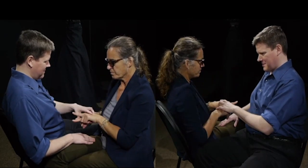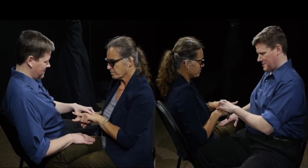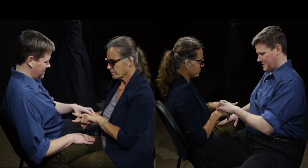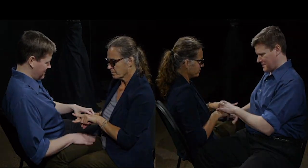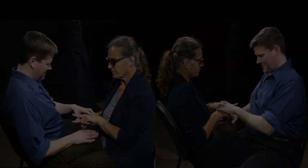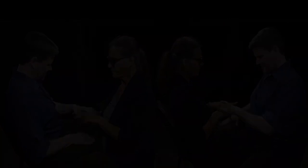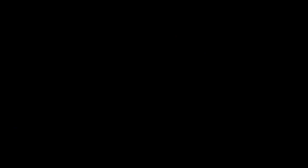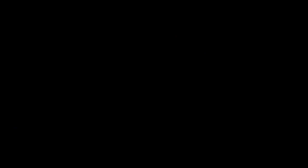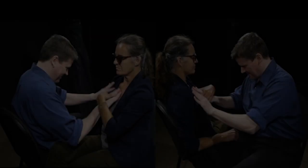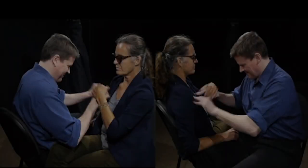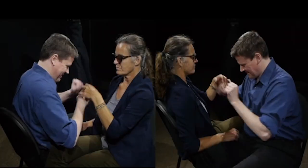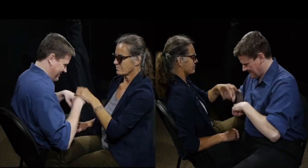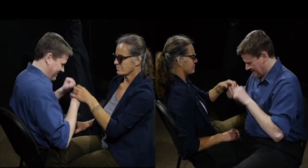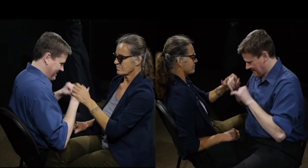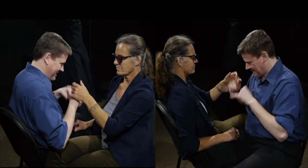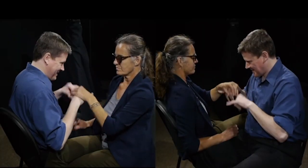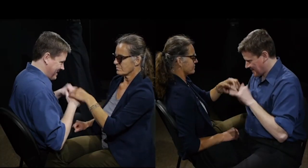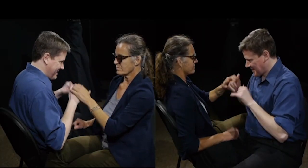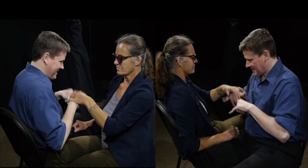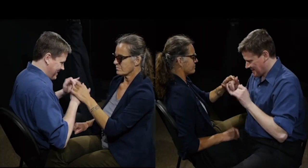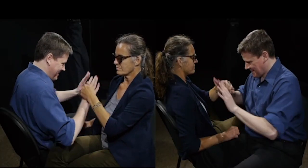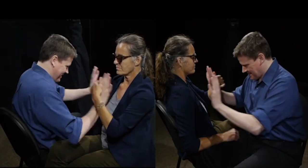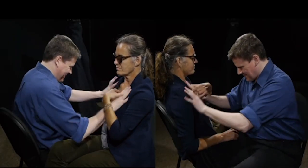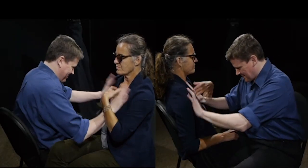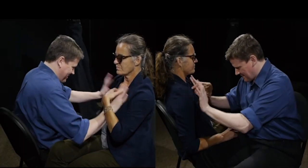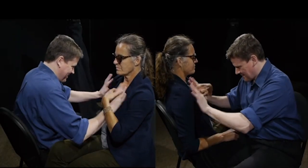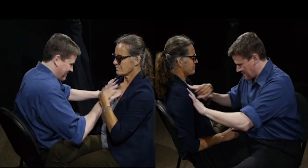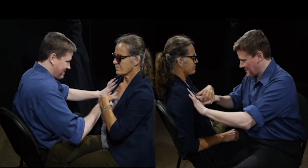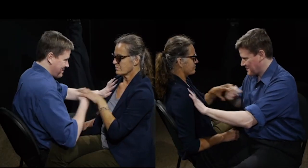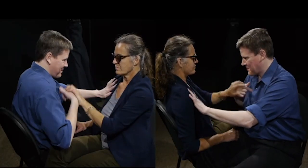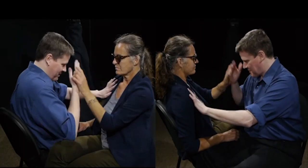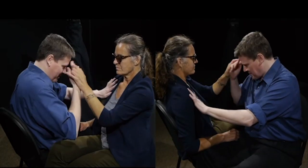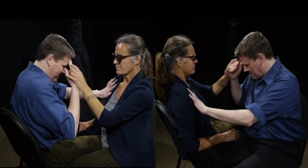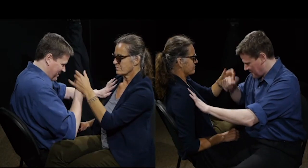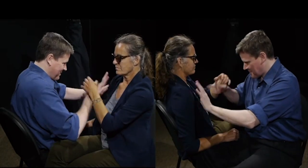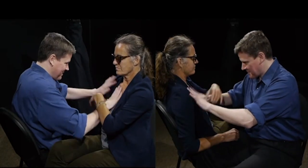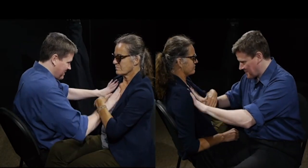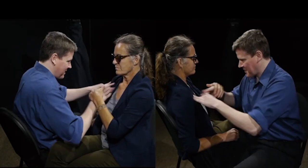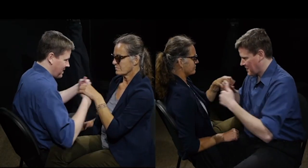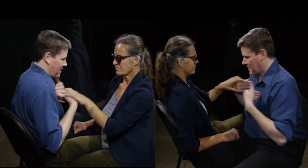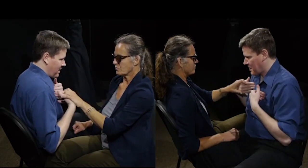This is an important difference, linguistically. [John] Yes, yes! It's quite thrilling to see